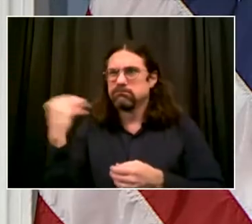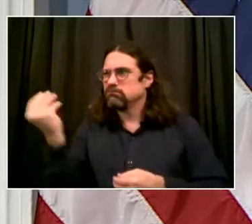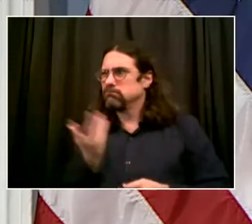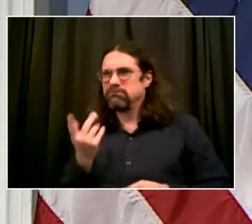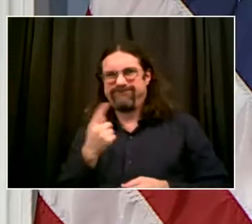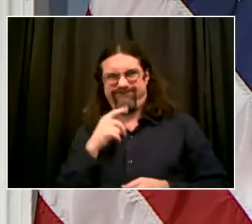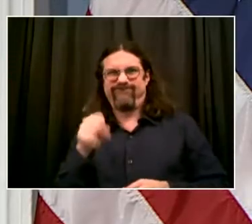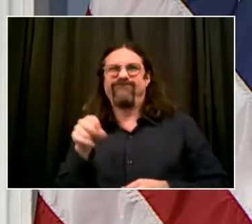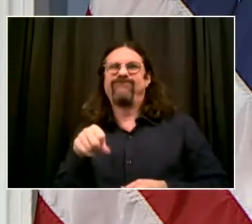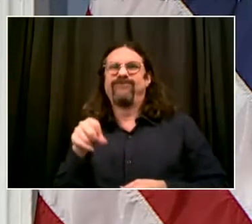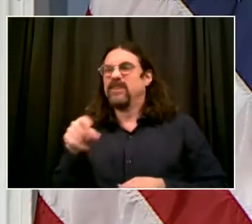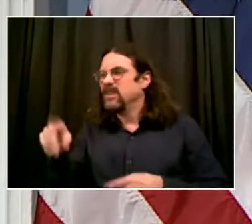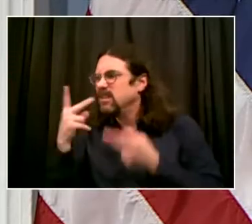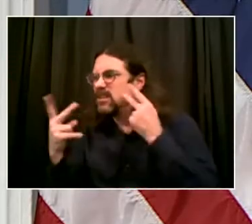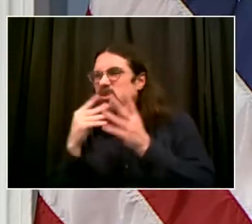SUPPORT WHAT SCHOOLS ARE DOING'S